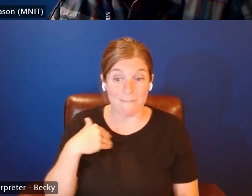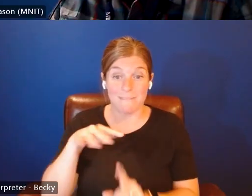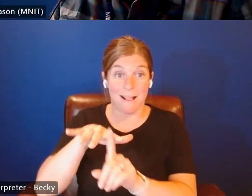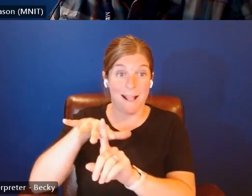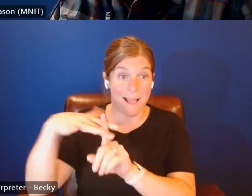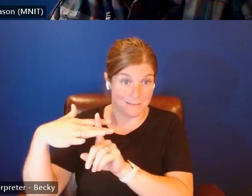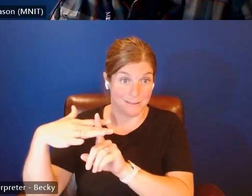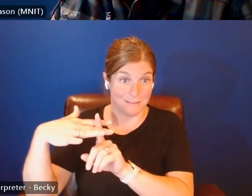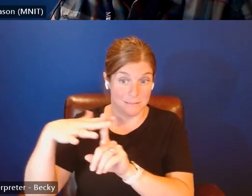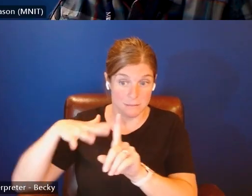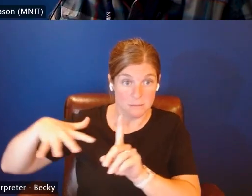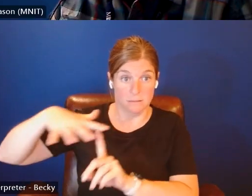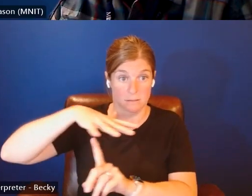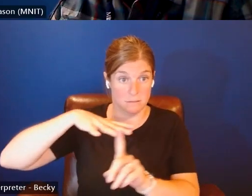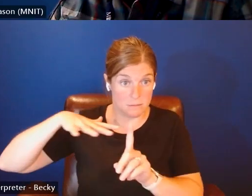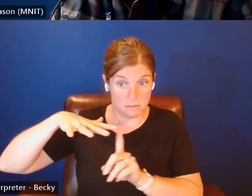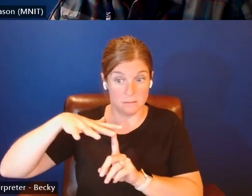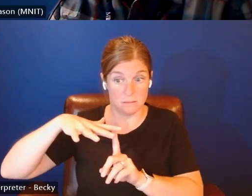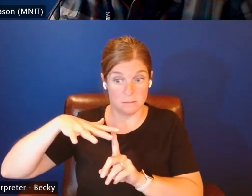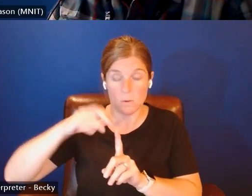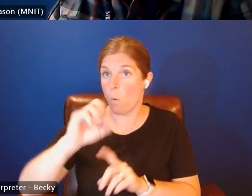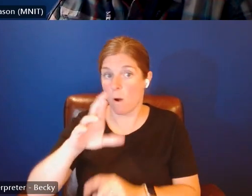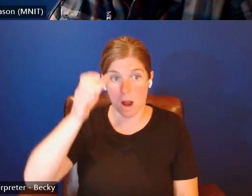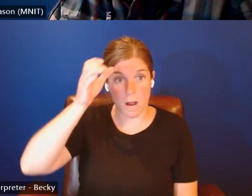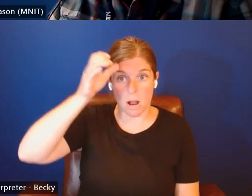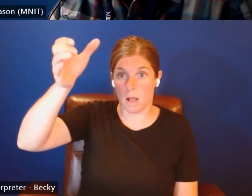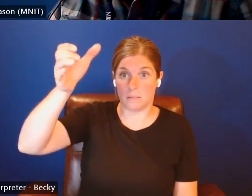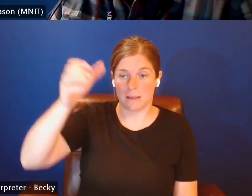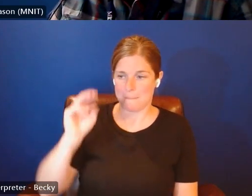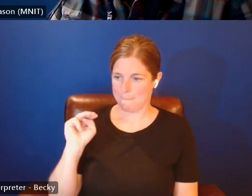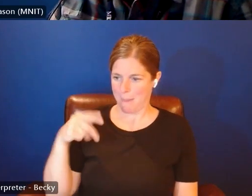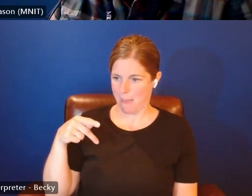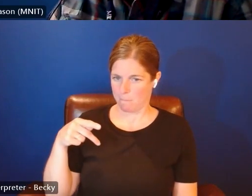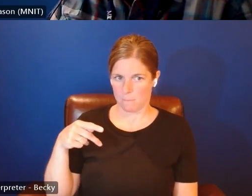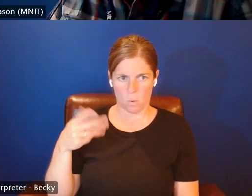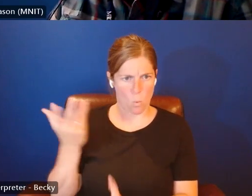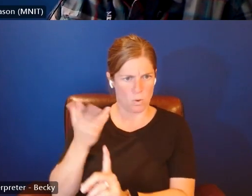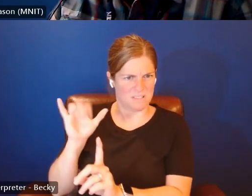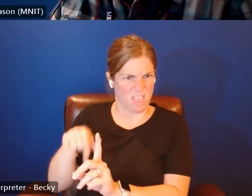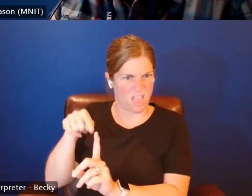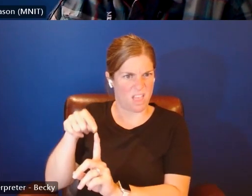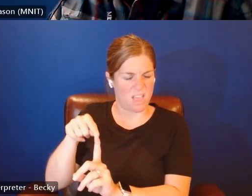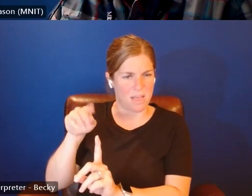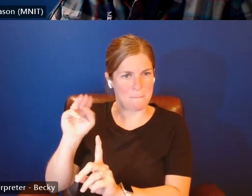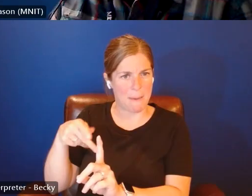you don't have the concept of what a map is. I think I remember the first time